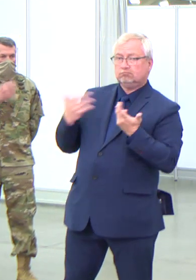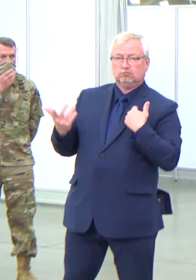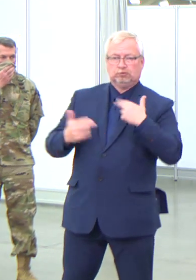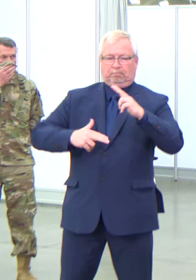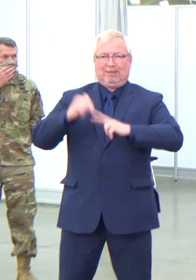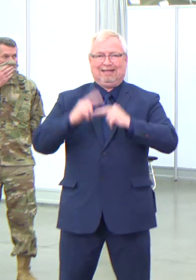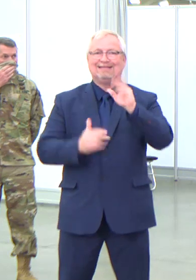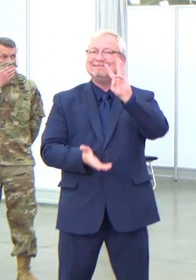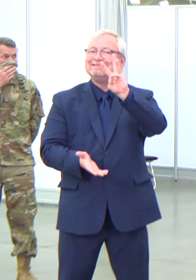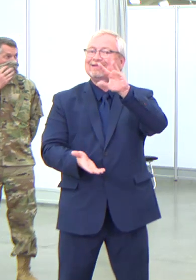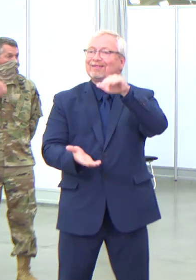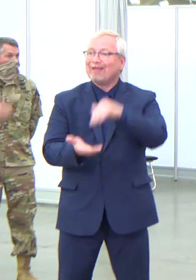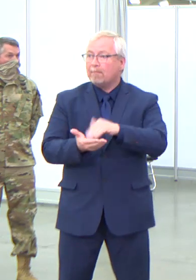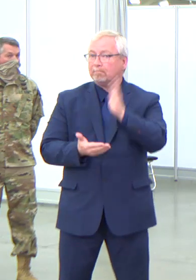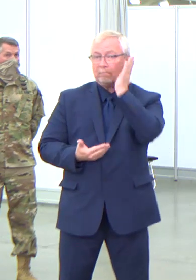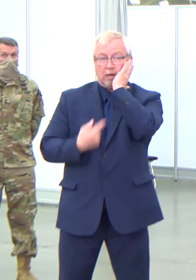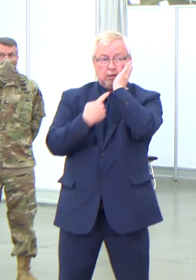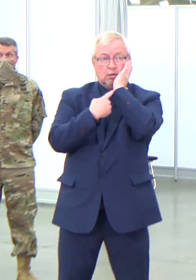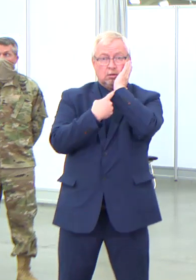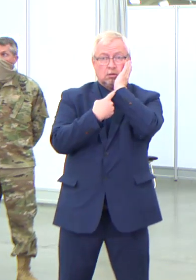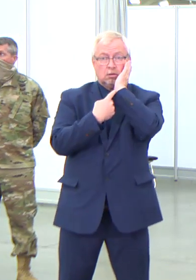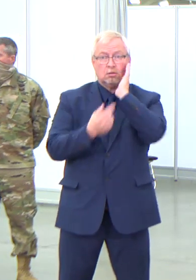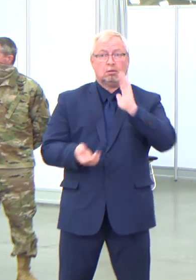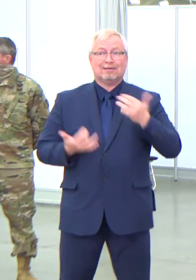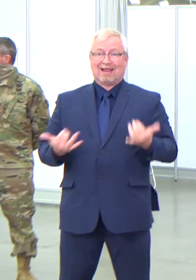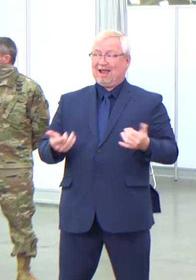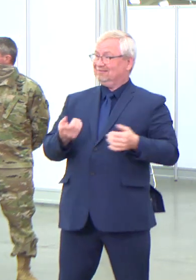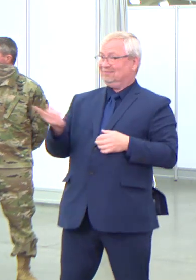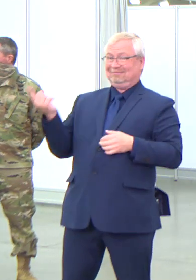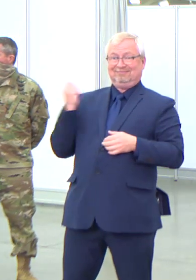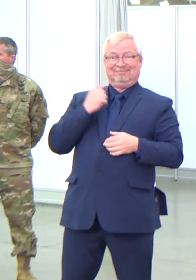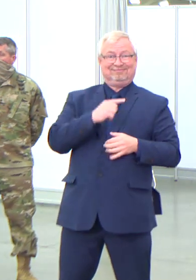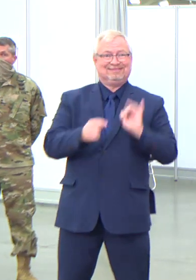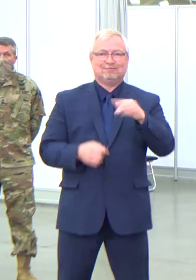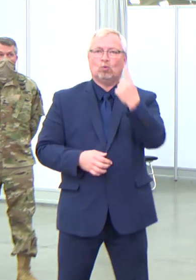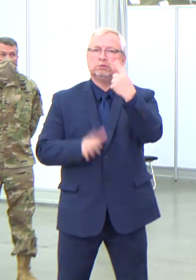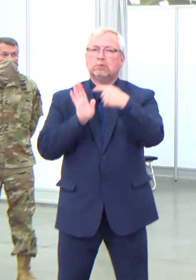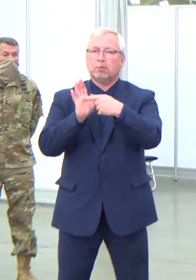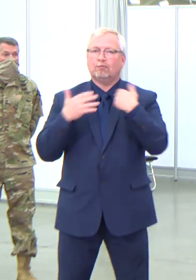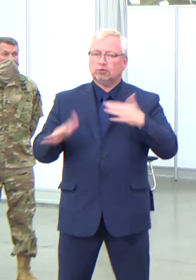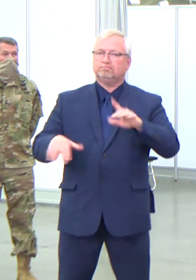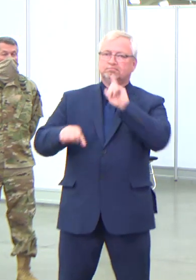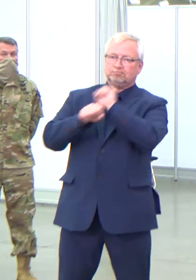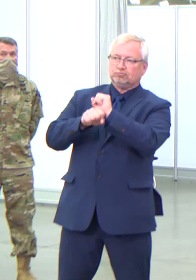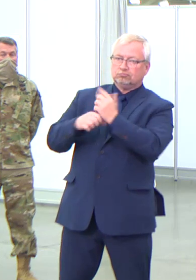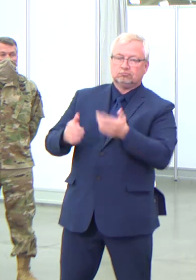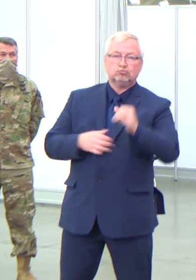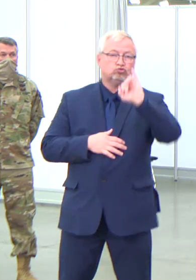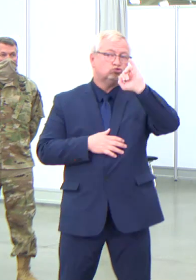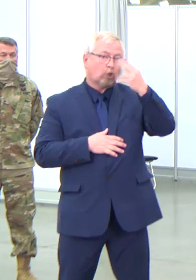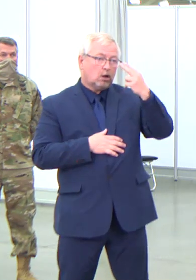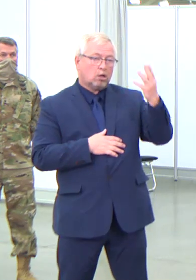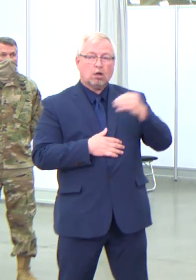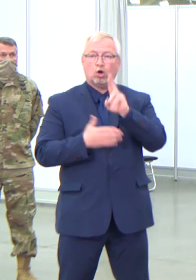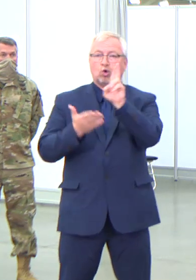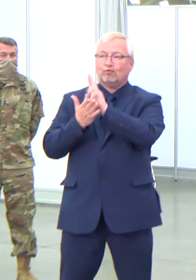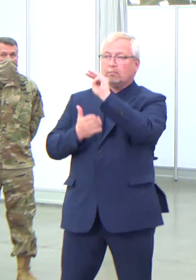. We're working to build 6,000 beds. We're working in one of those several medical facilities that Johns Hopkins and